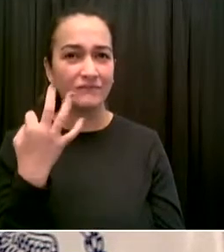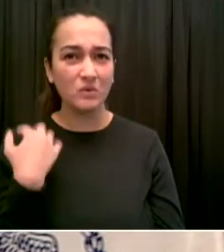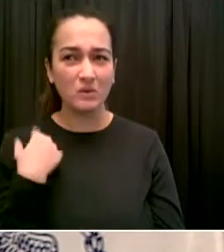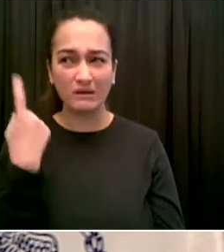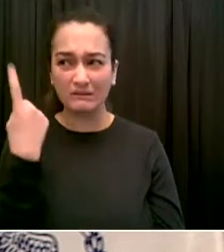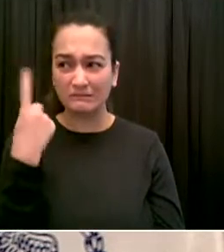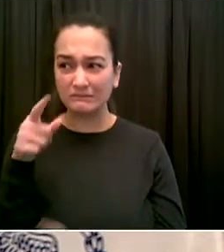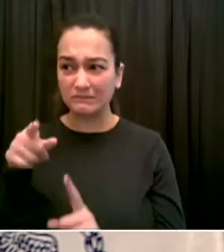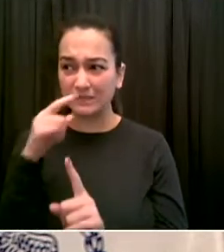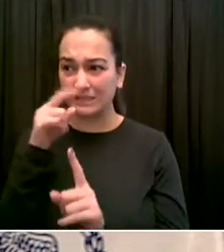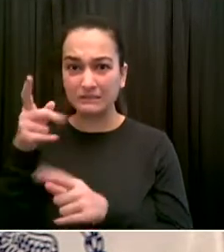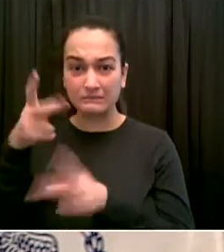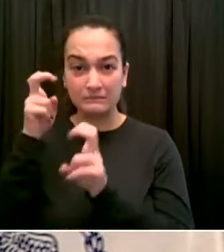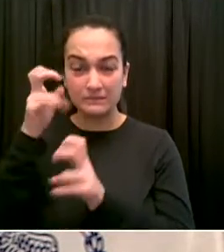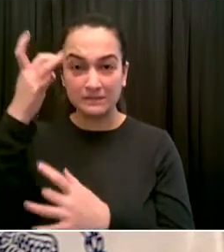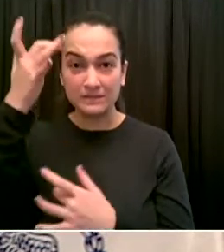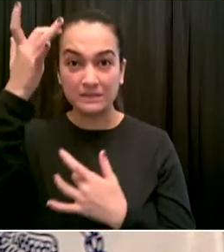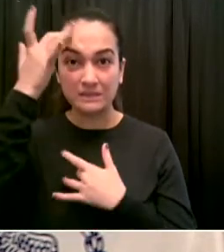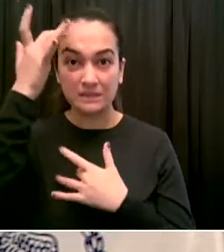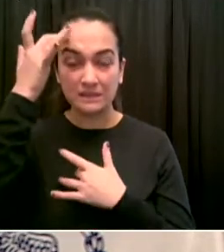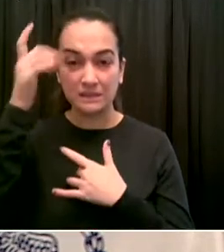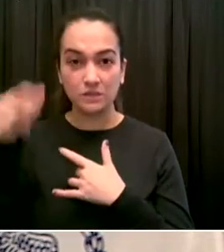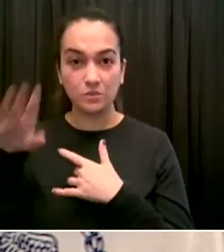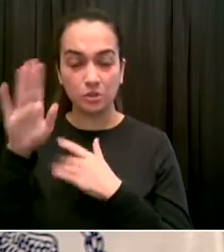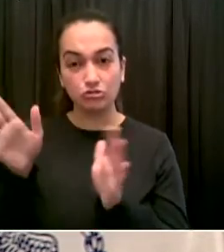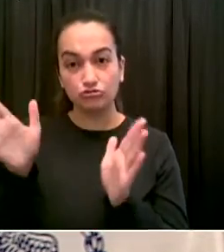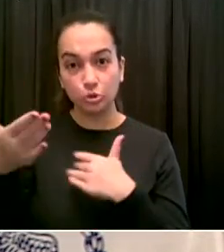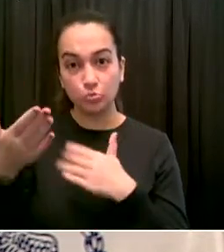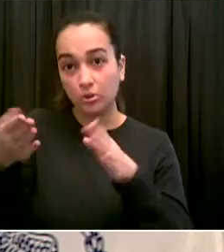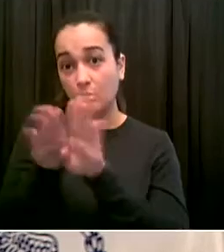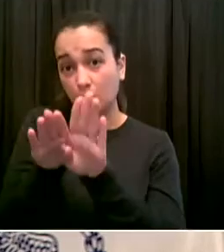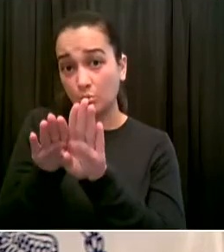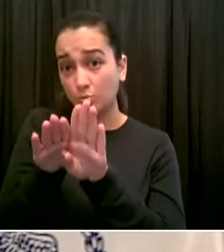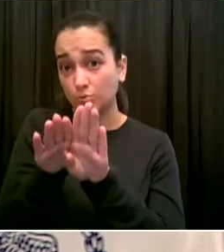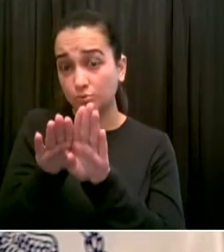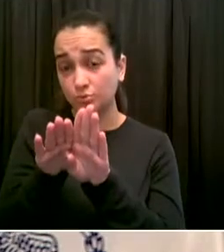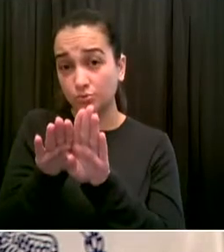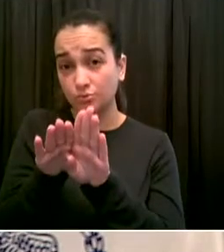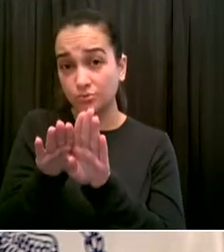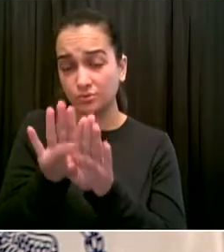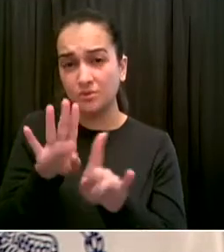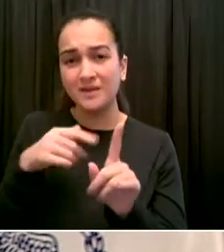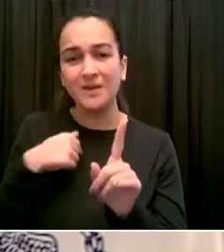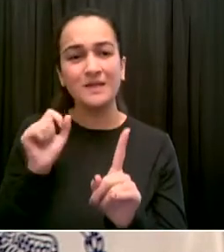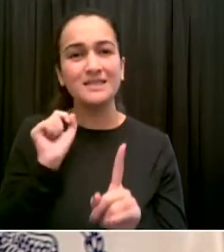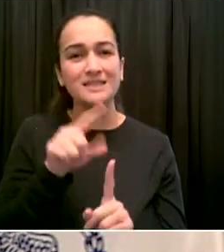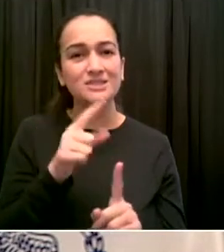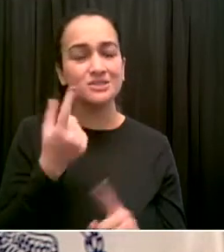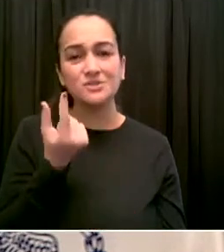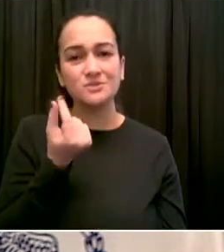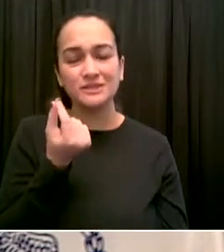FAIRLY CONSERVATIVE, ESPECIALLY FOR HOSCOL CLASOOSRMS.